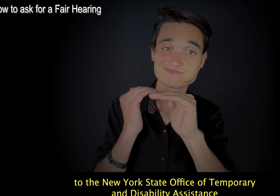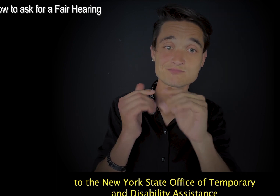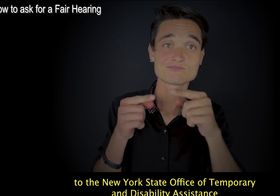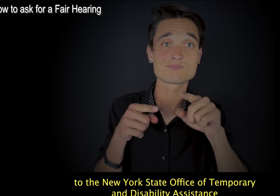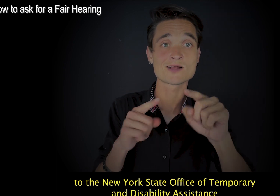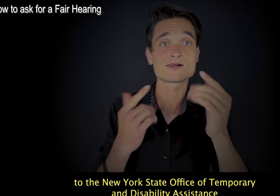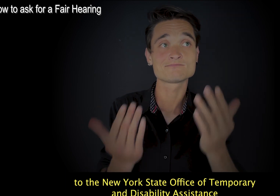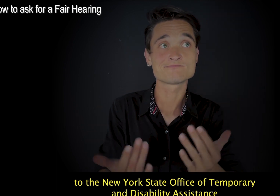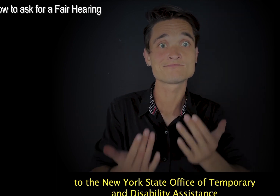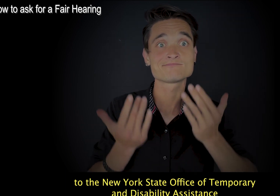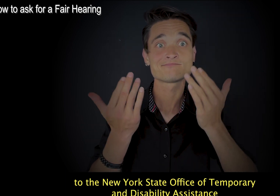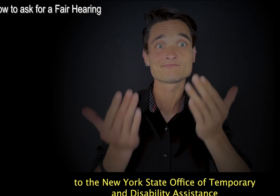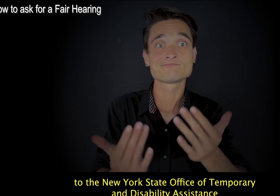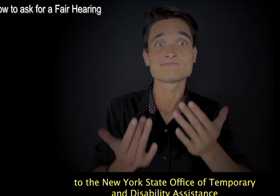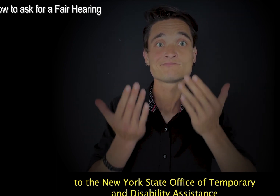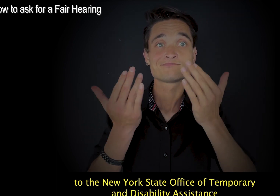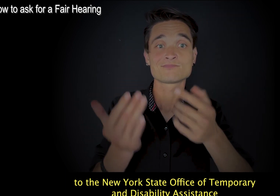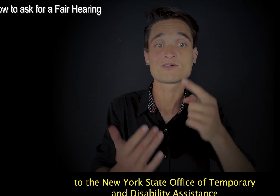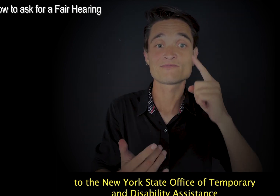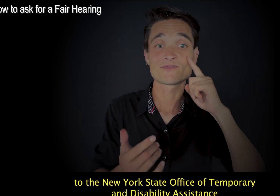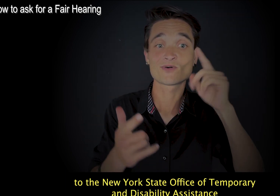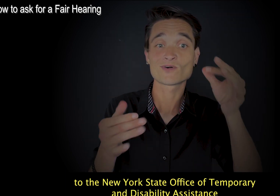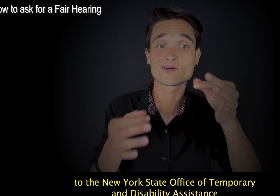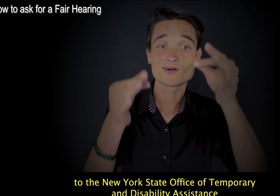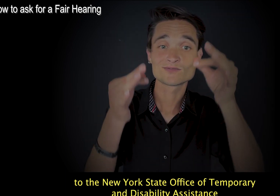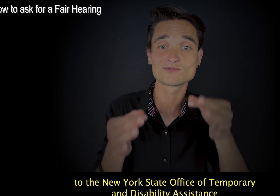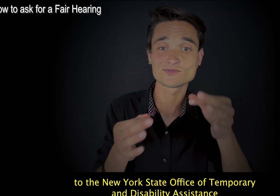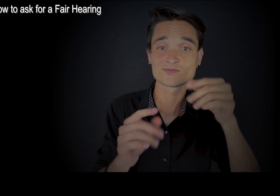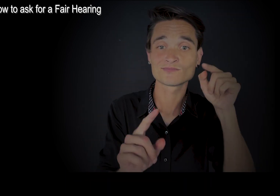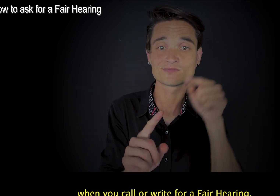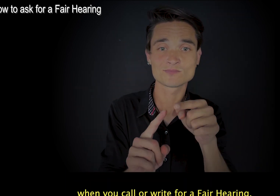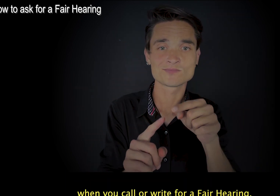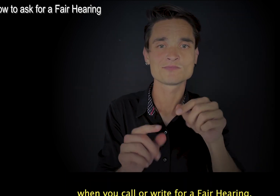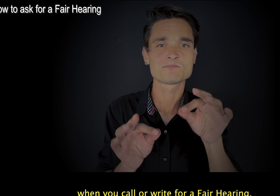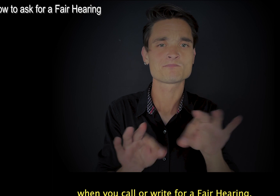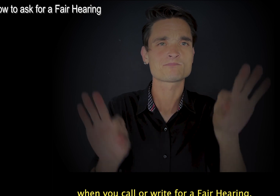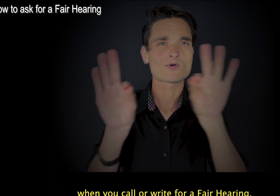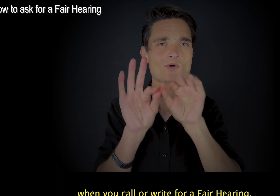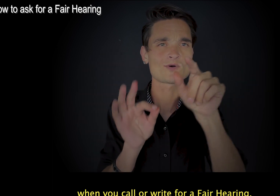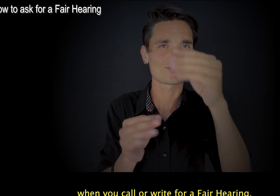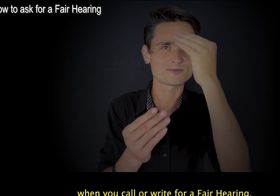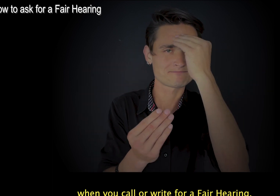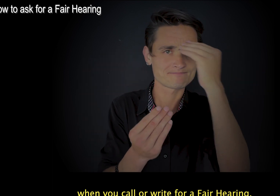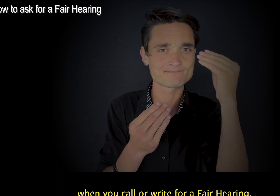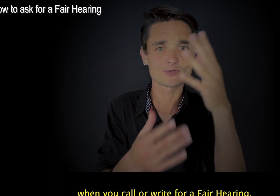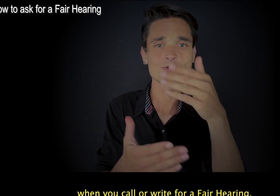to the New York State Office of Temporary and Disability Assistance when you call or write for a Fair Hearing.